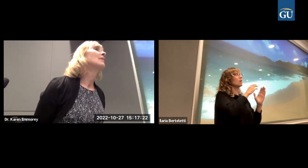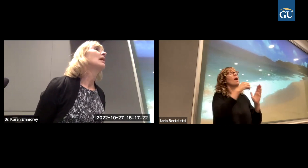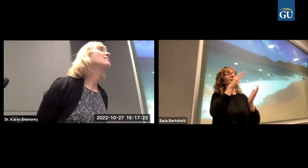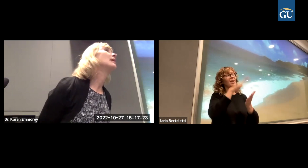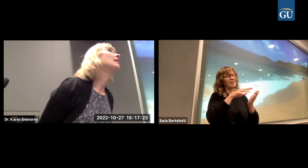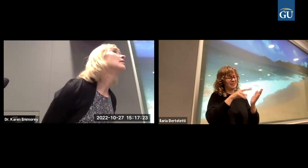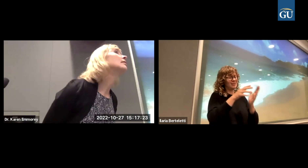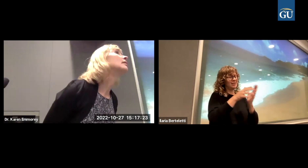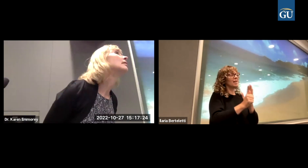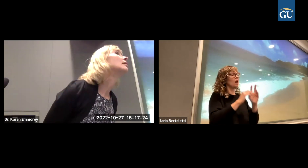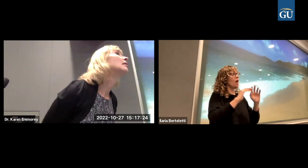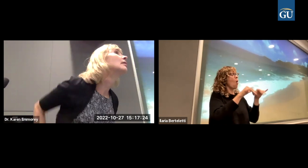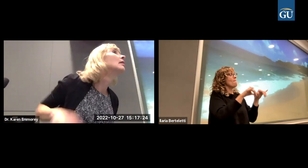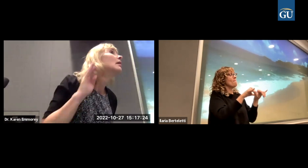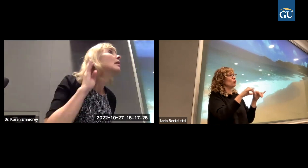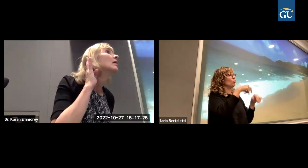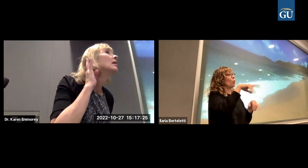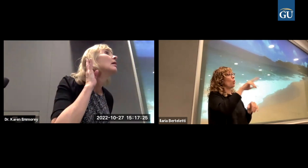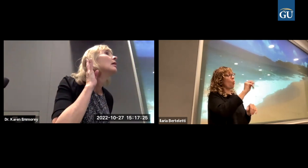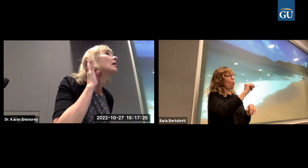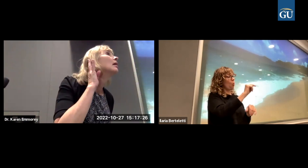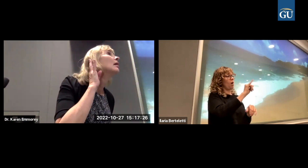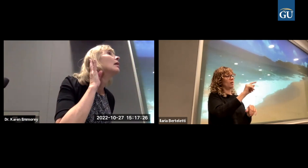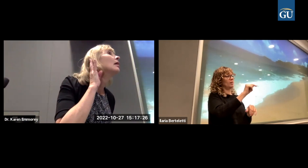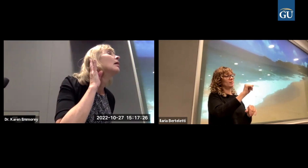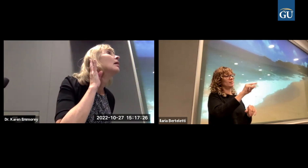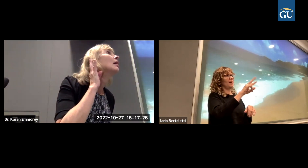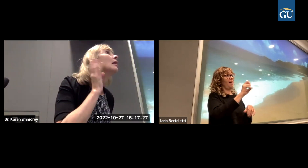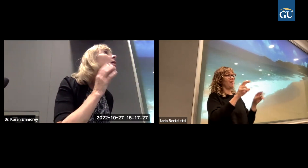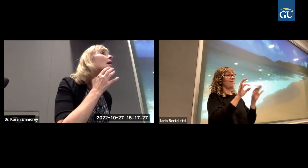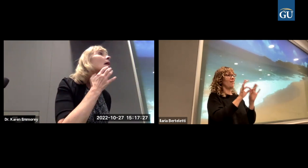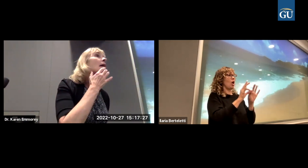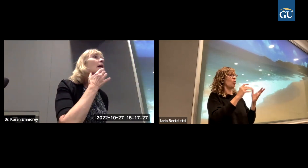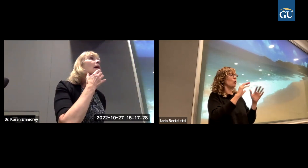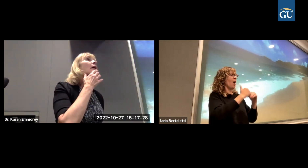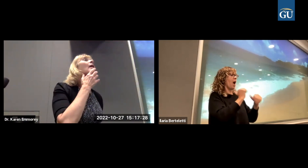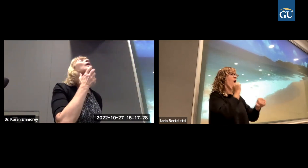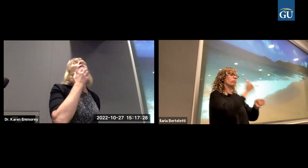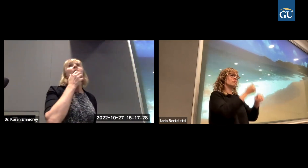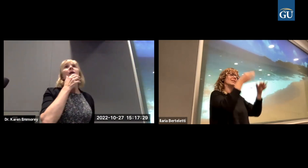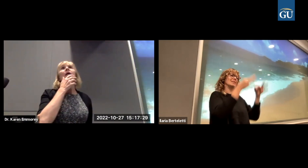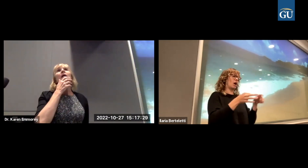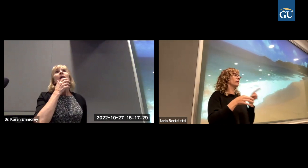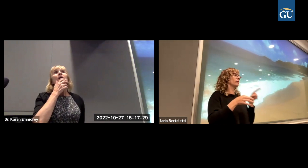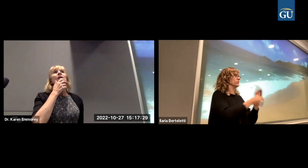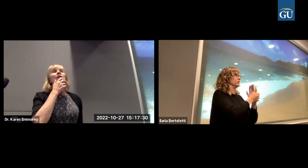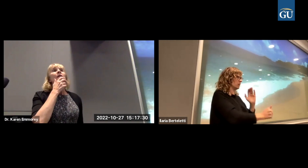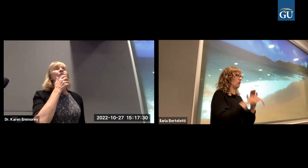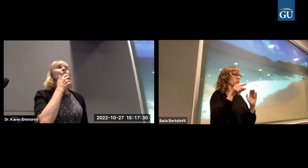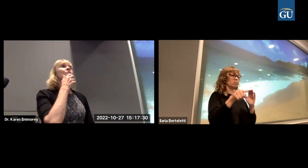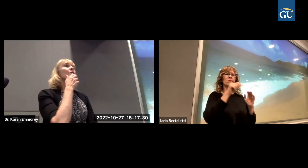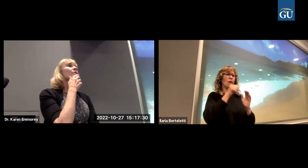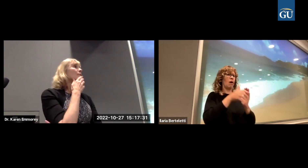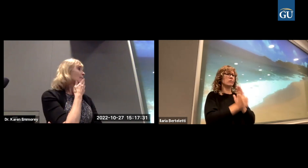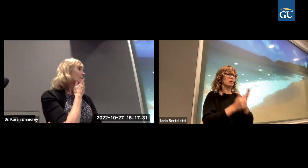in in our studies. Um, It's basically a range. Usually the less skilled readers are reading around um